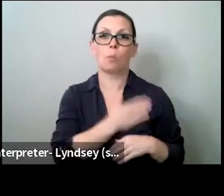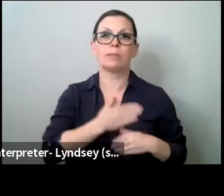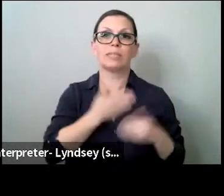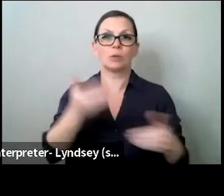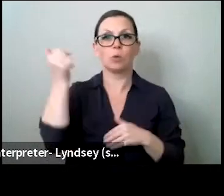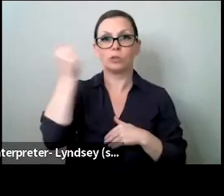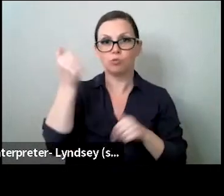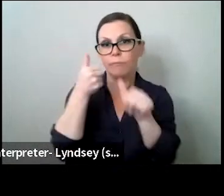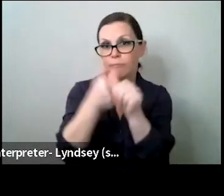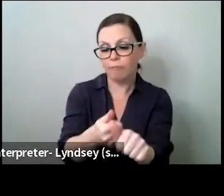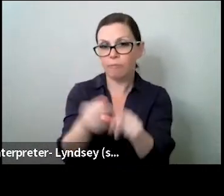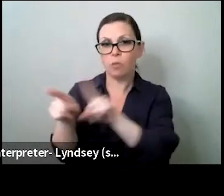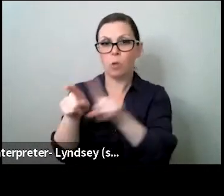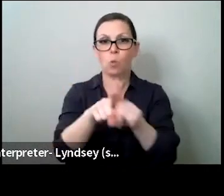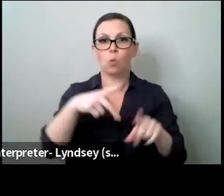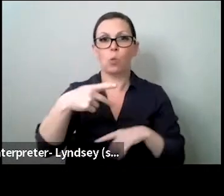We also do cast Q&As.